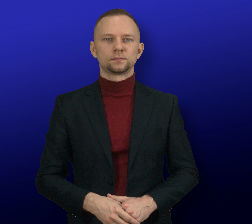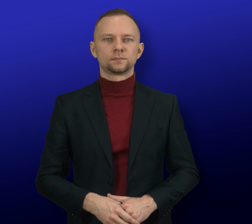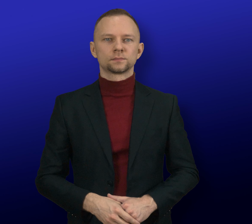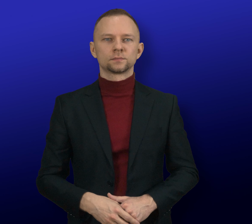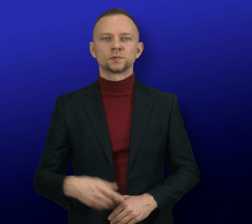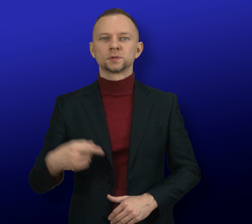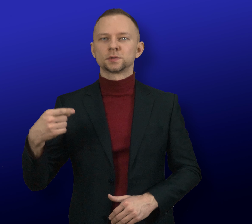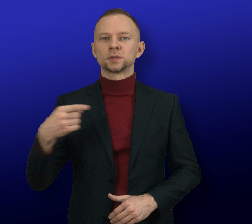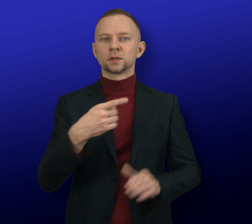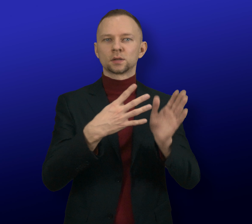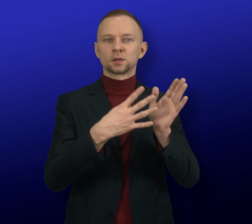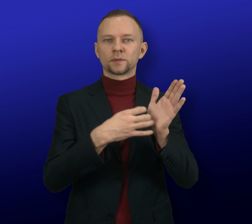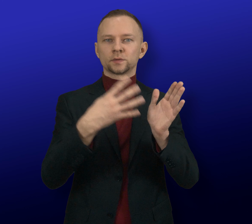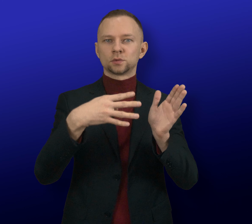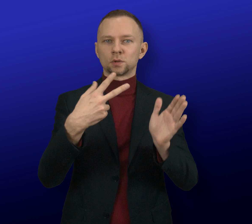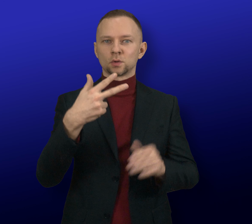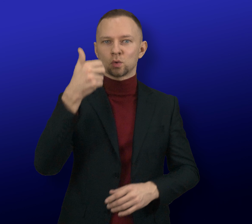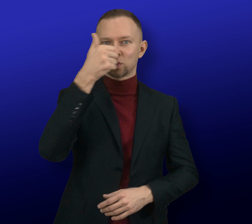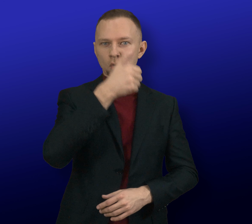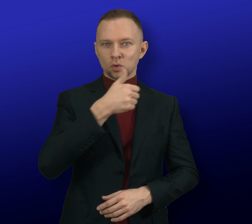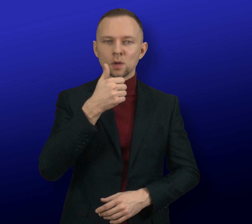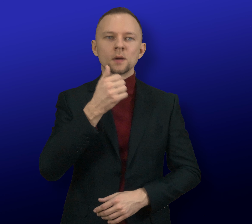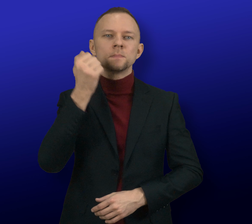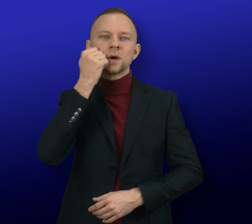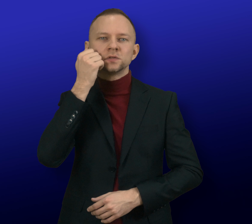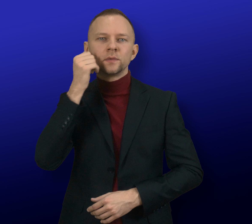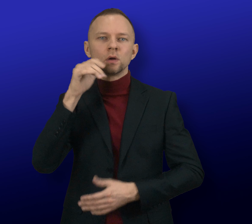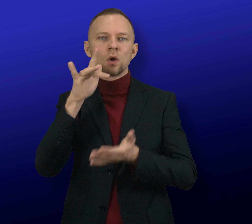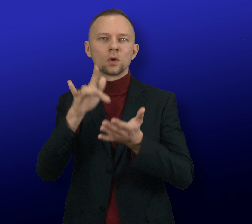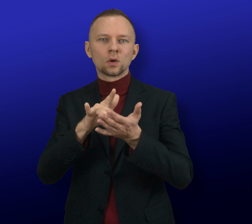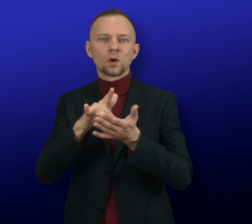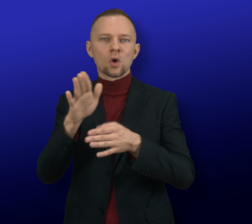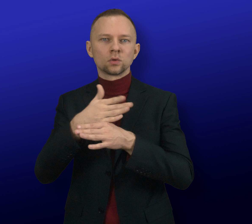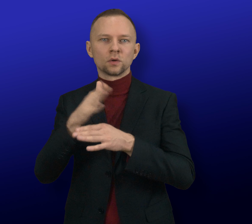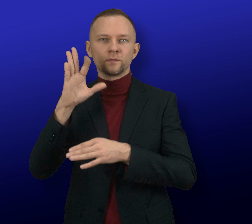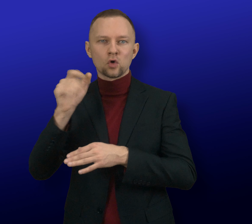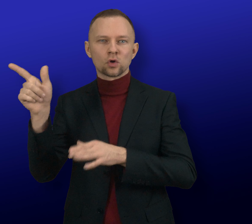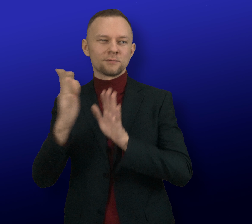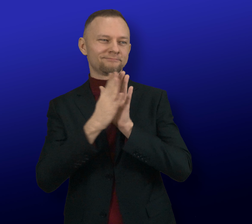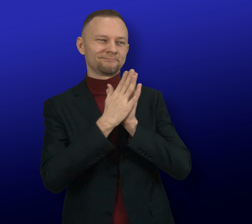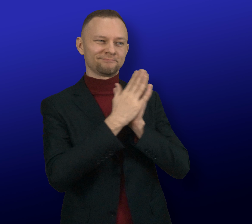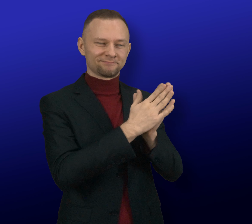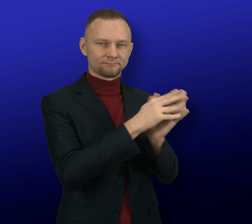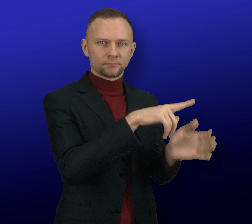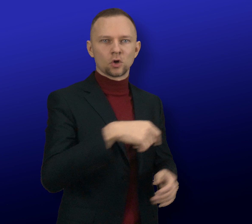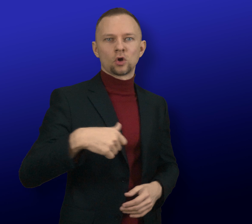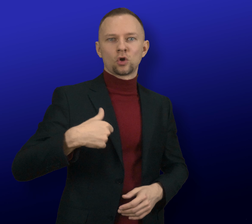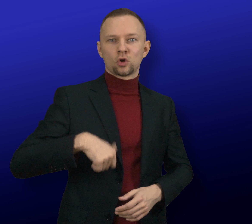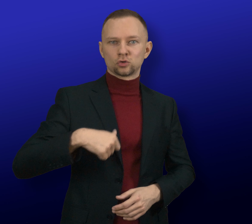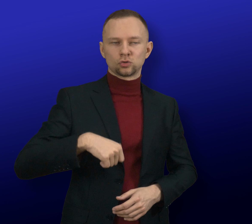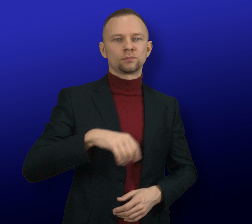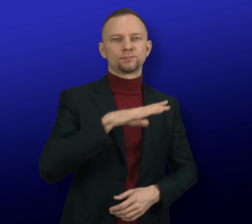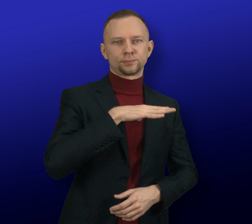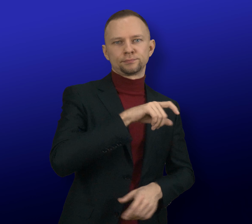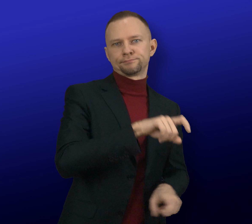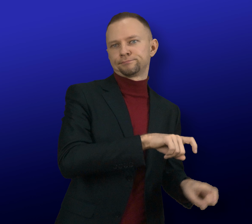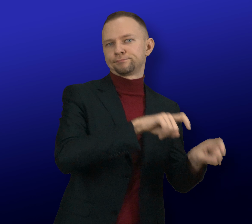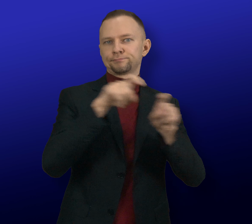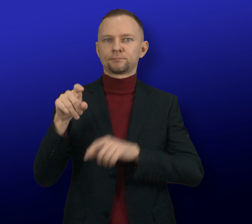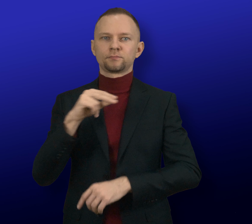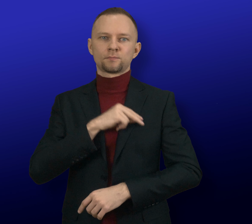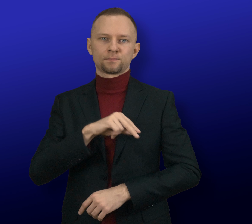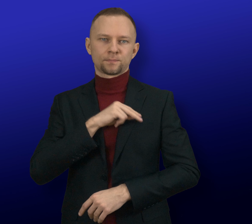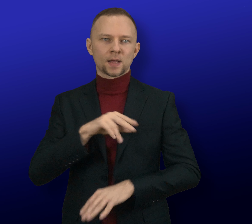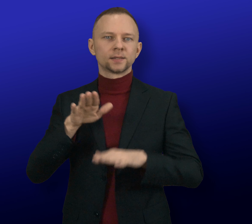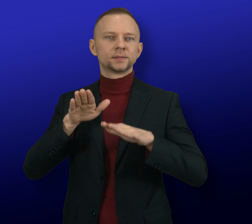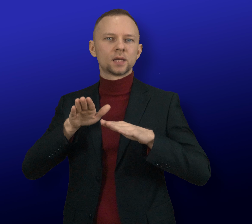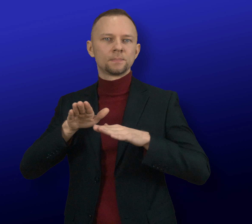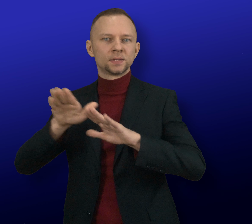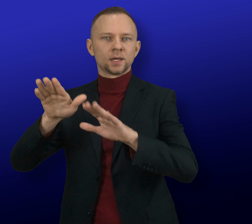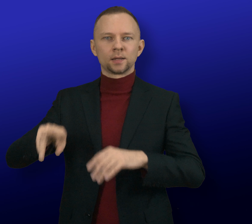In 1943, at the request of the Moscow city department of the Vog, Lychkina was transferred to the position of